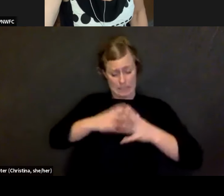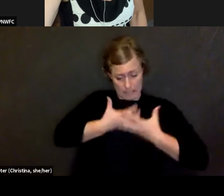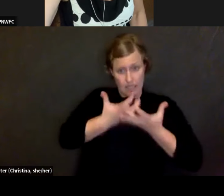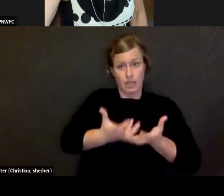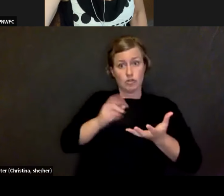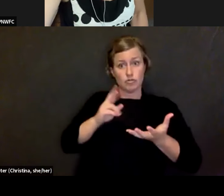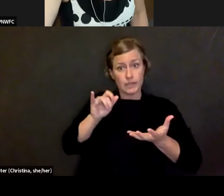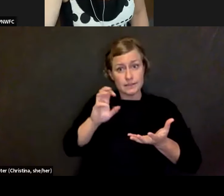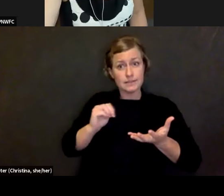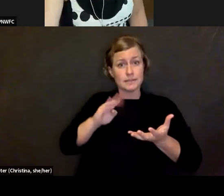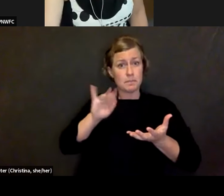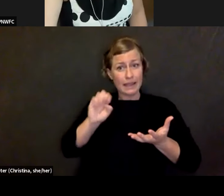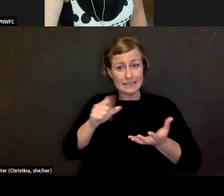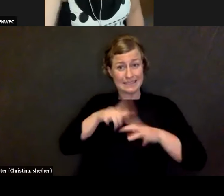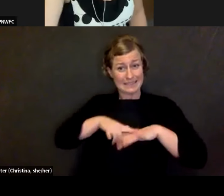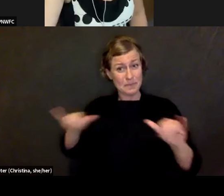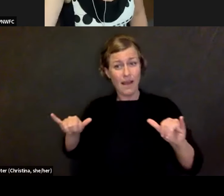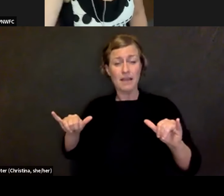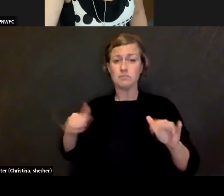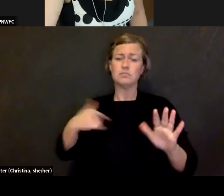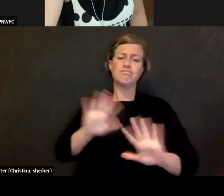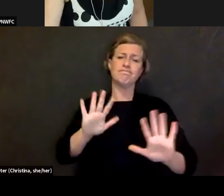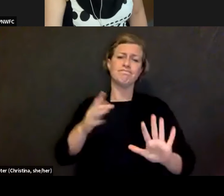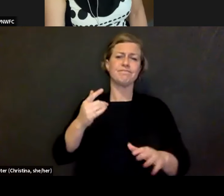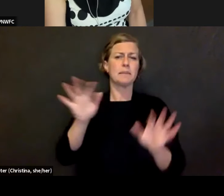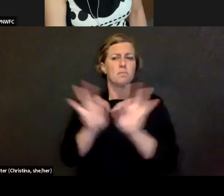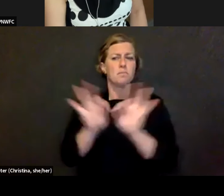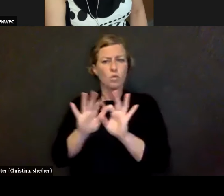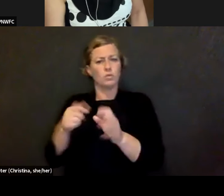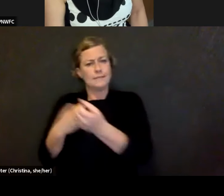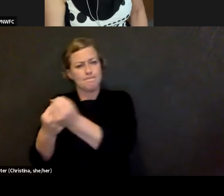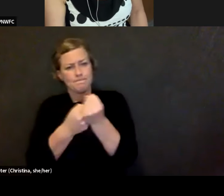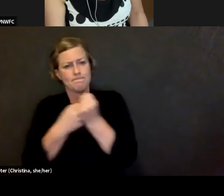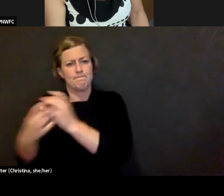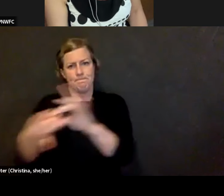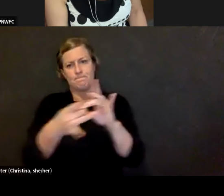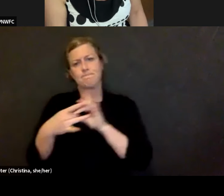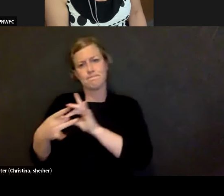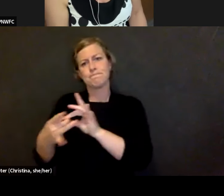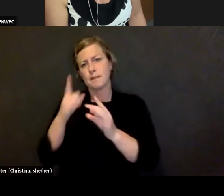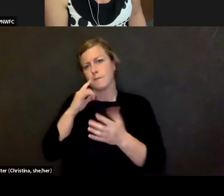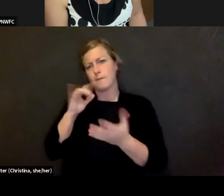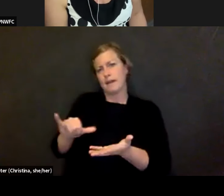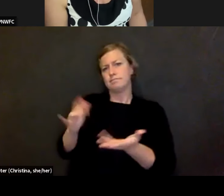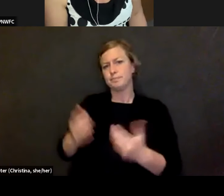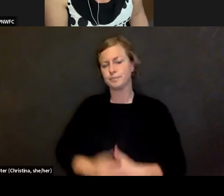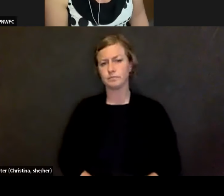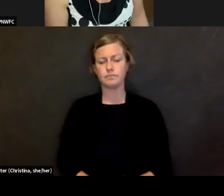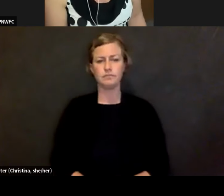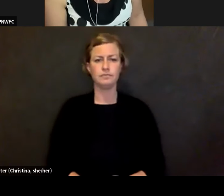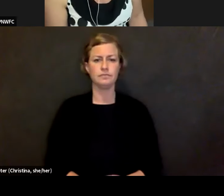ones. And we kind of just, we take people as they are and work with them as best